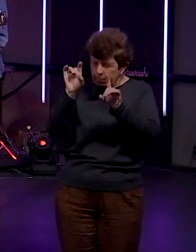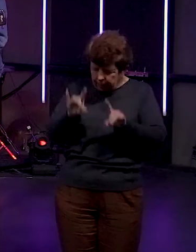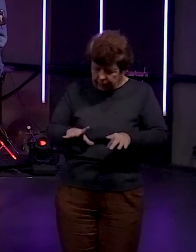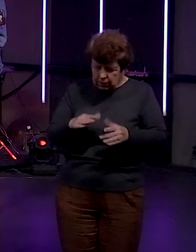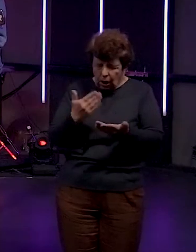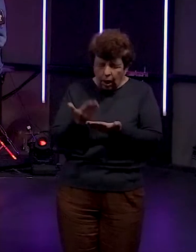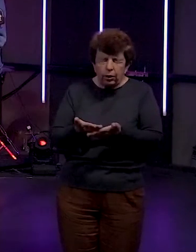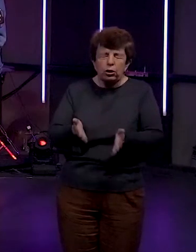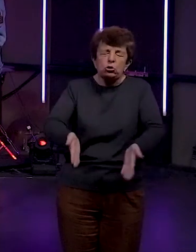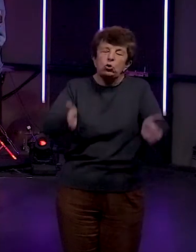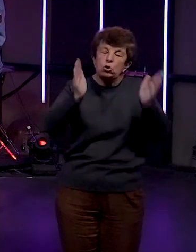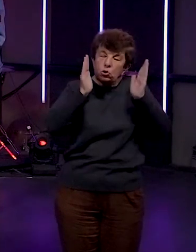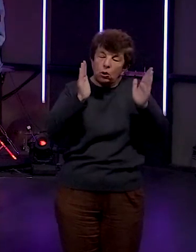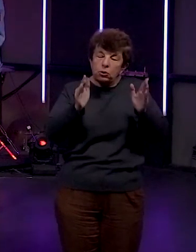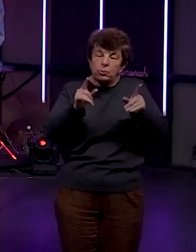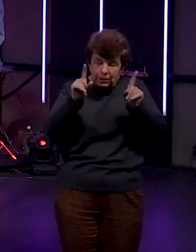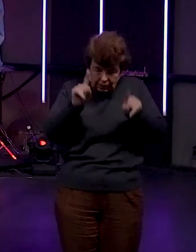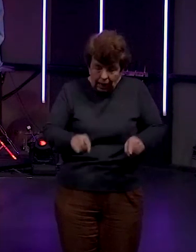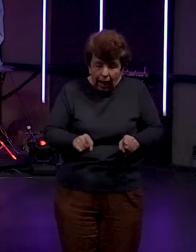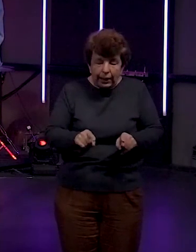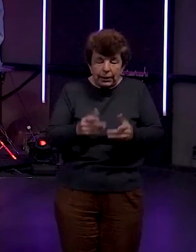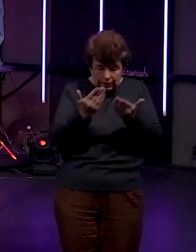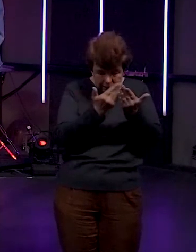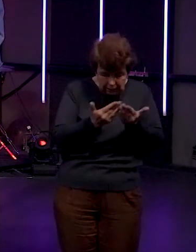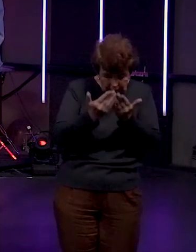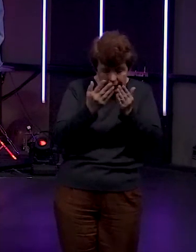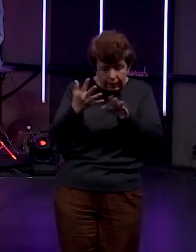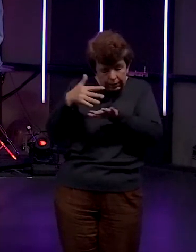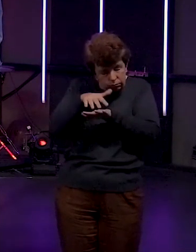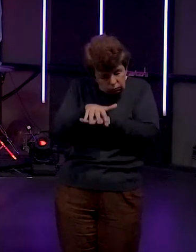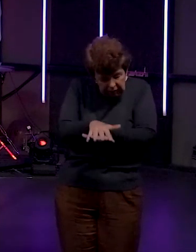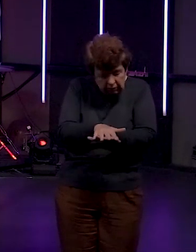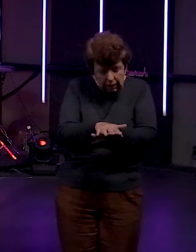whole church as we begin an integrated study looking at this topic of